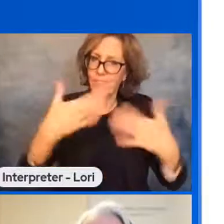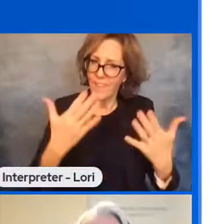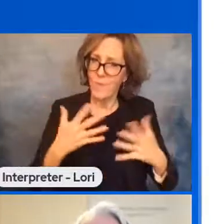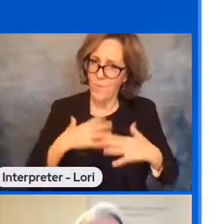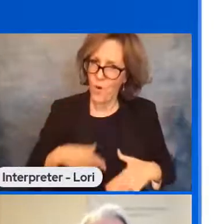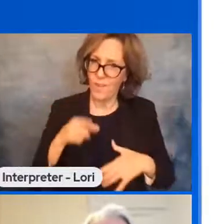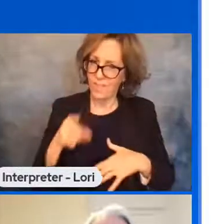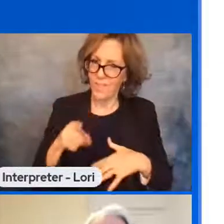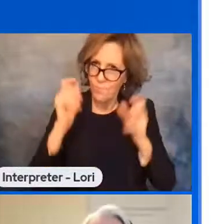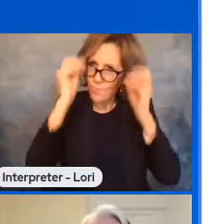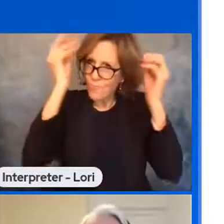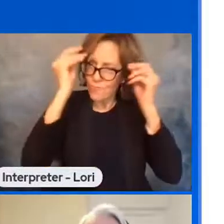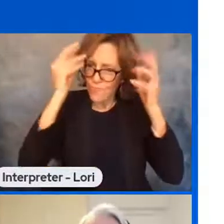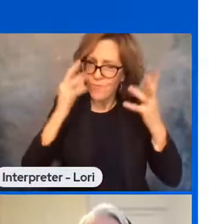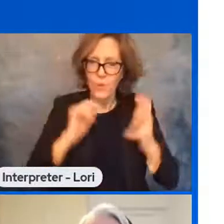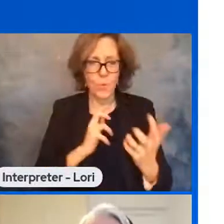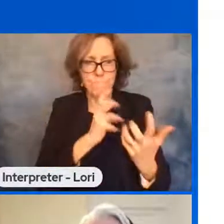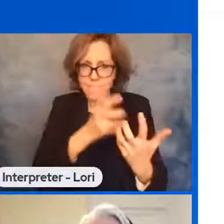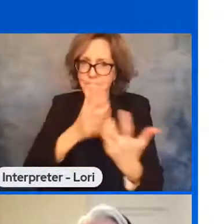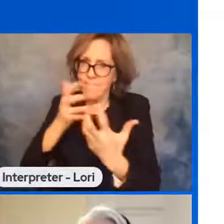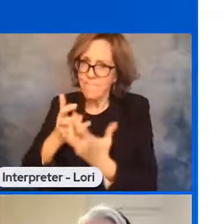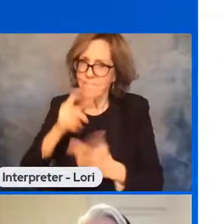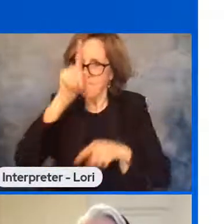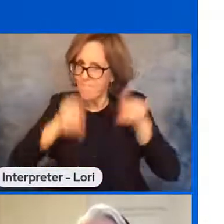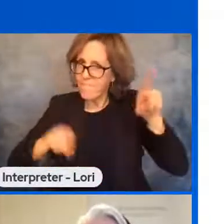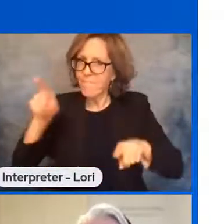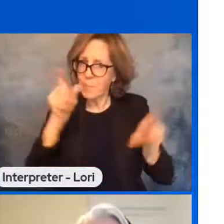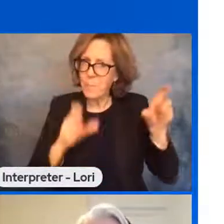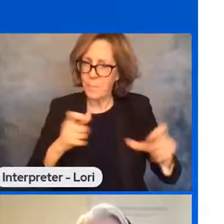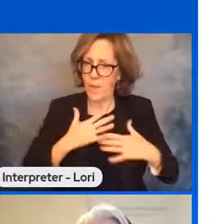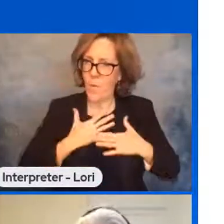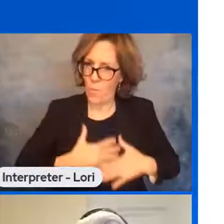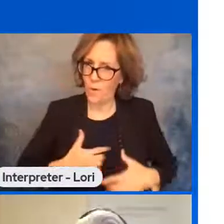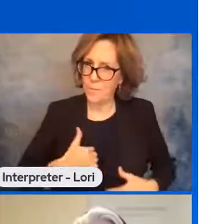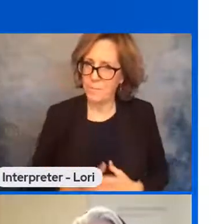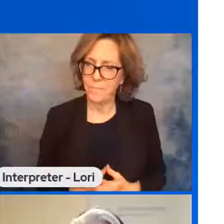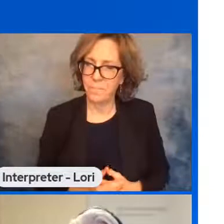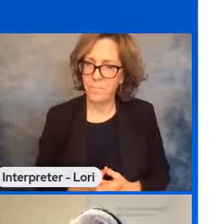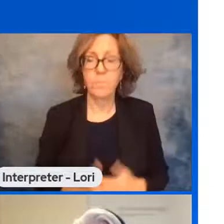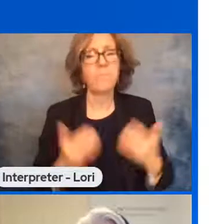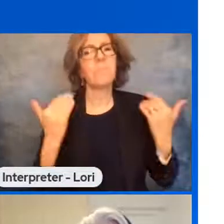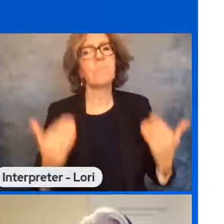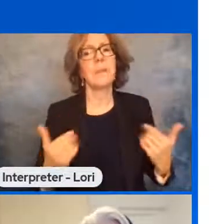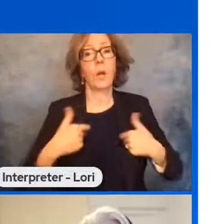So I'd like to just quickly recap the things that are most important, the things I'd like for you to take away.